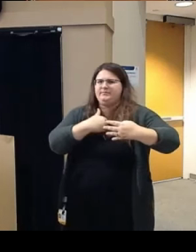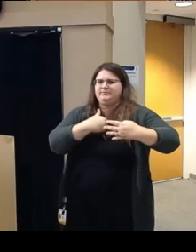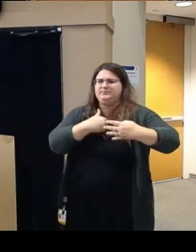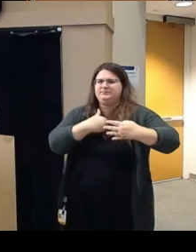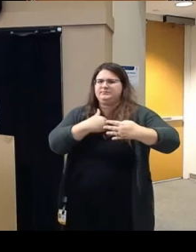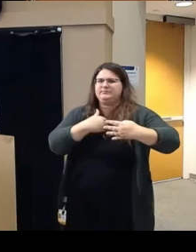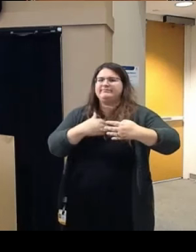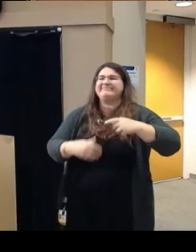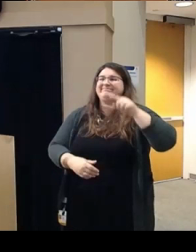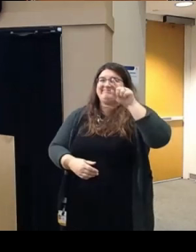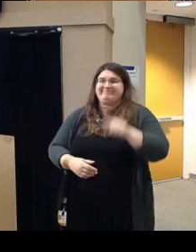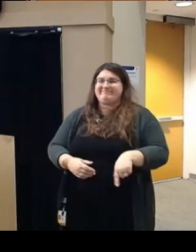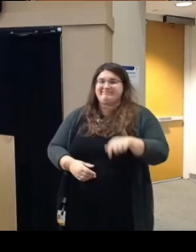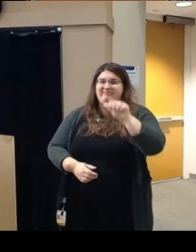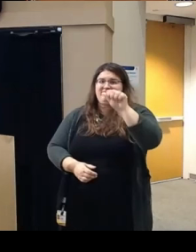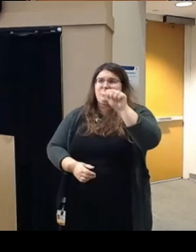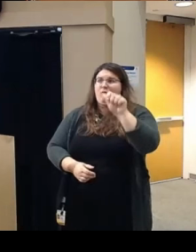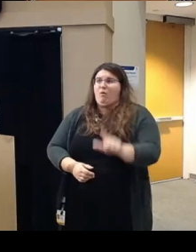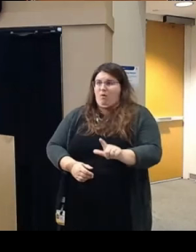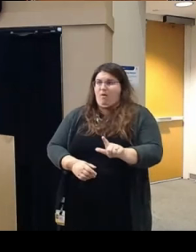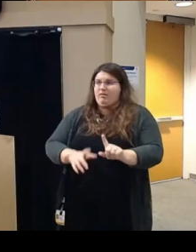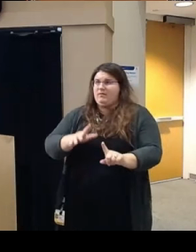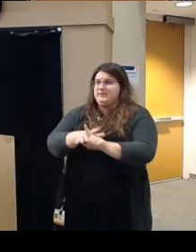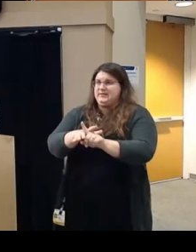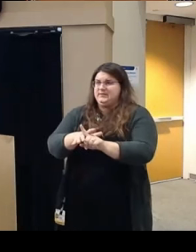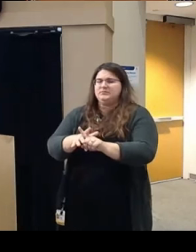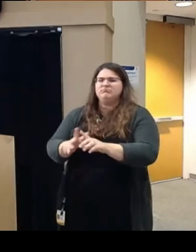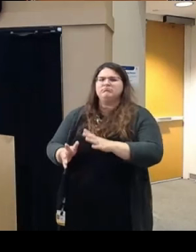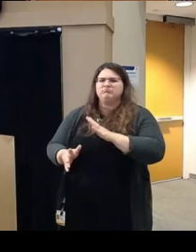know that all four of these patients attended so I'm going to add all if for some reason I needed